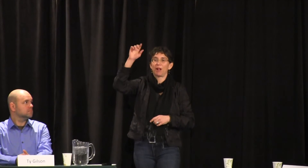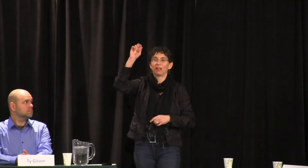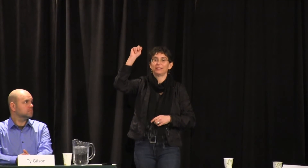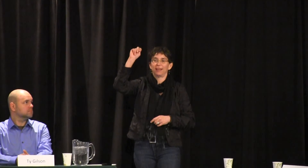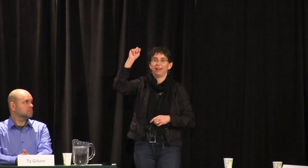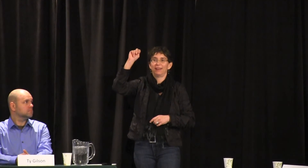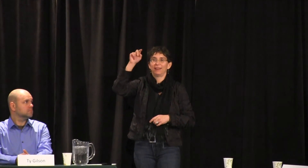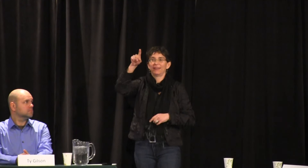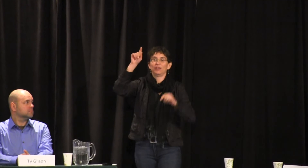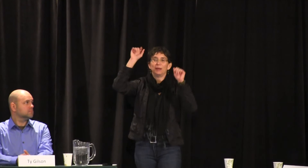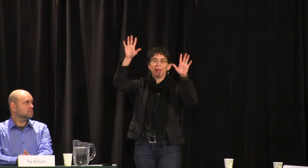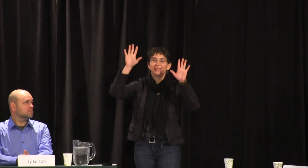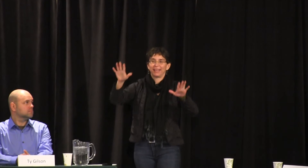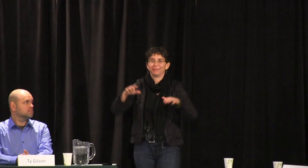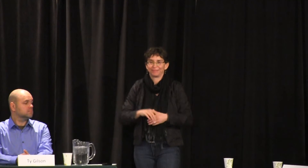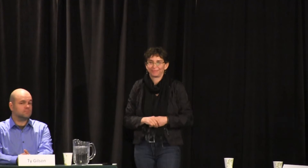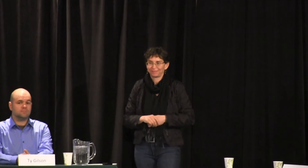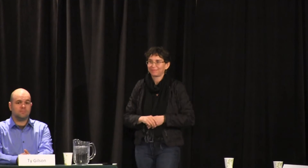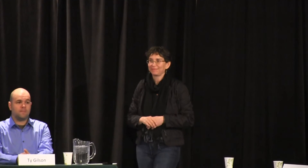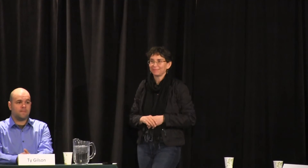the exhibitors, everyone who made this possible,